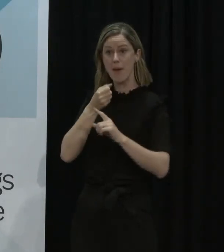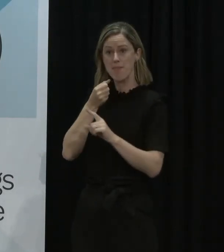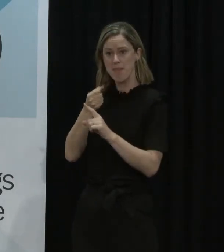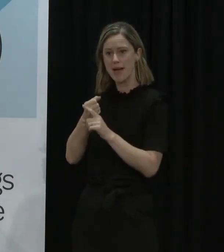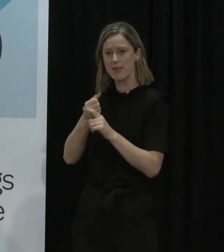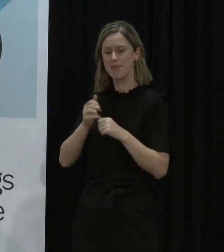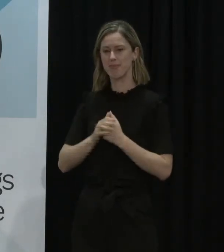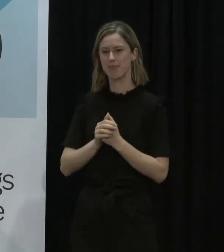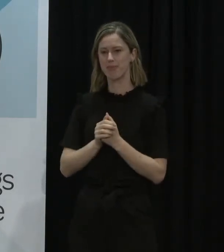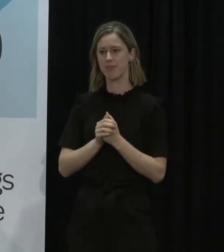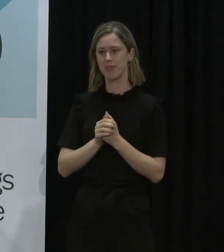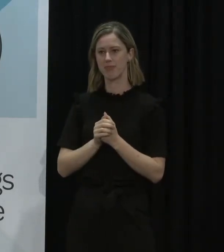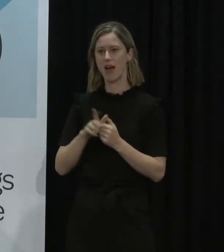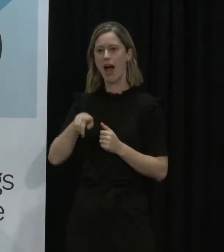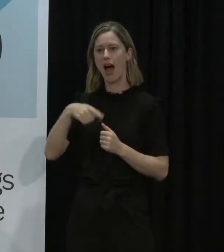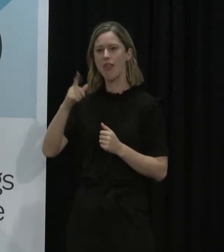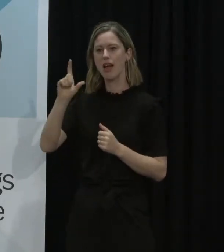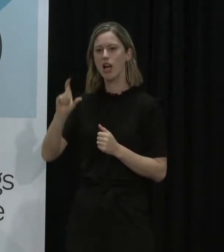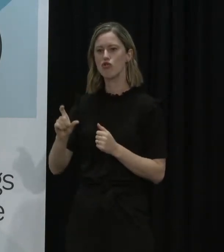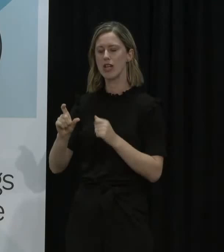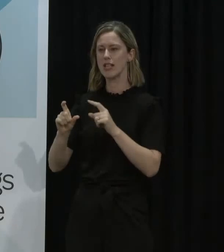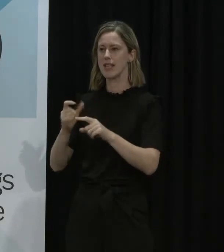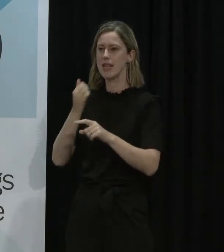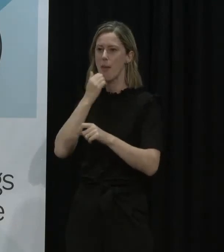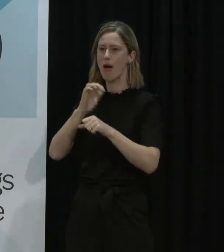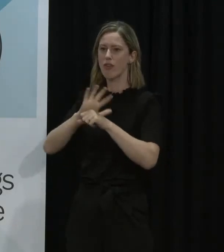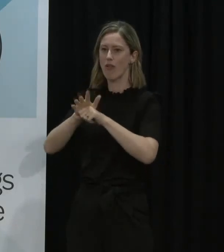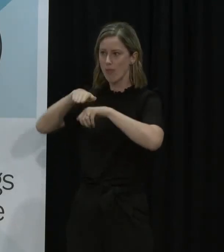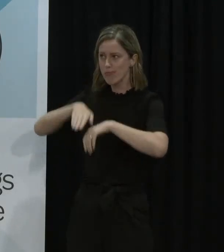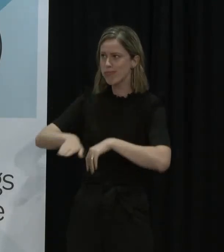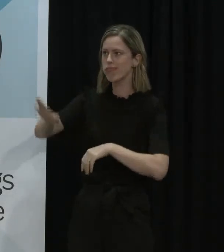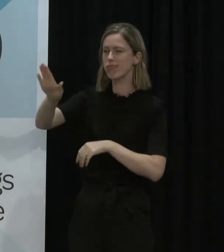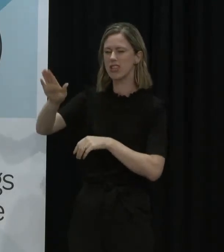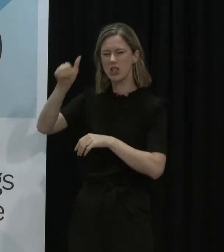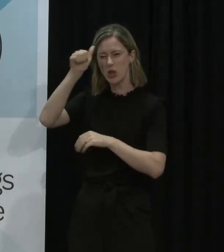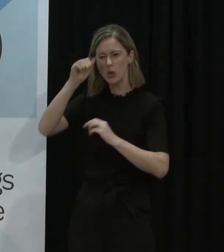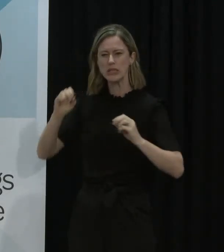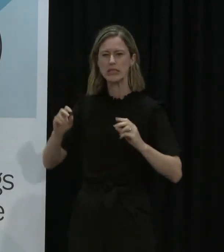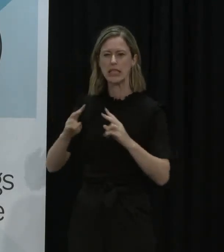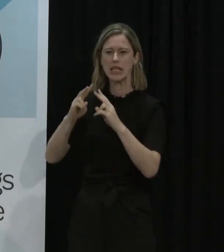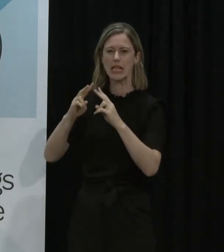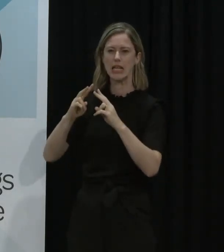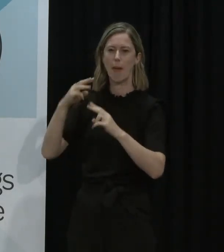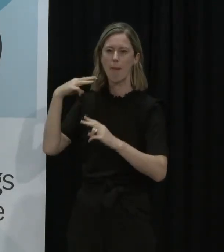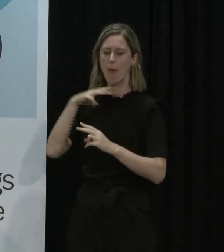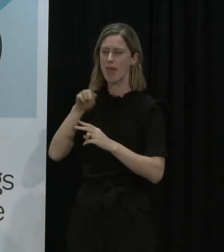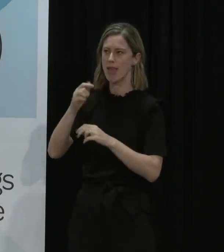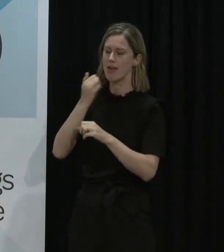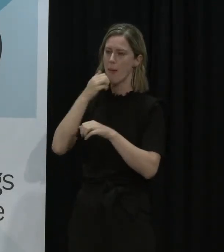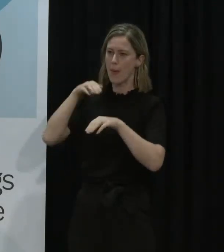hardest we have faced in the pandemic so far. But the